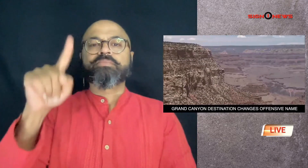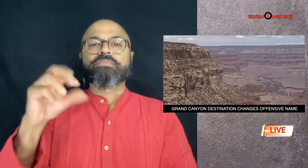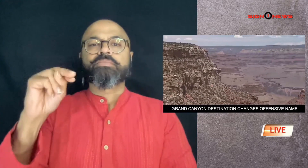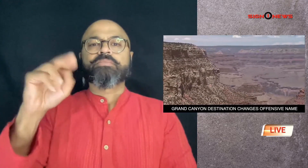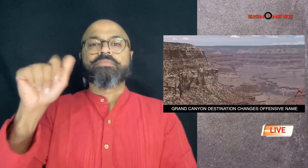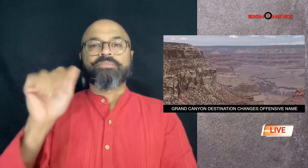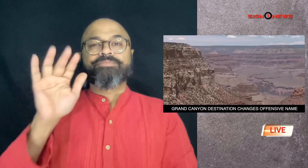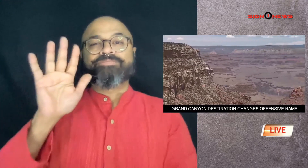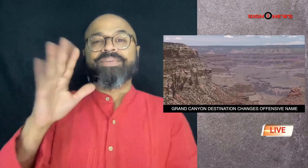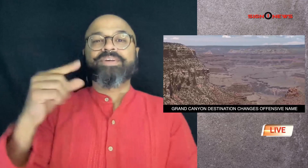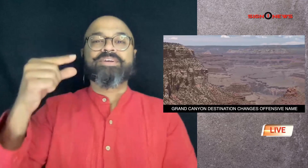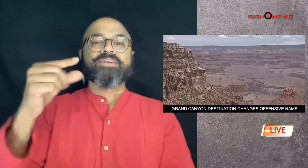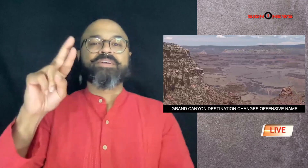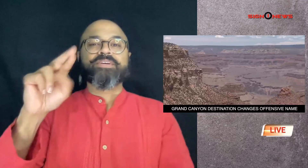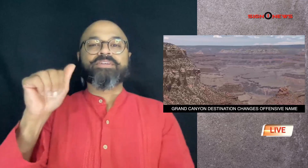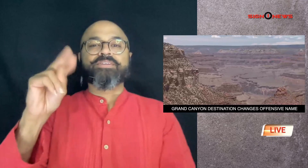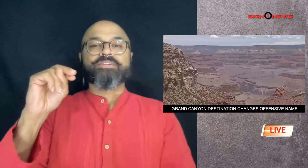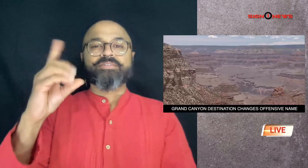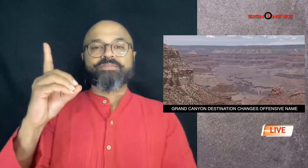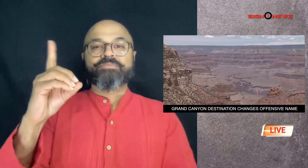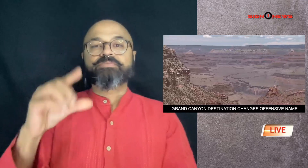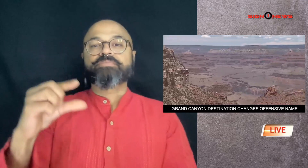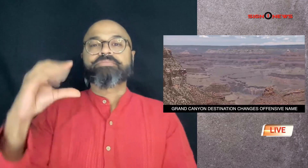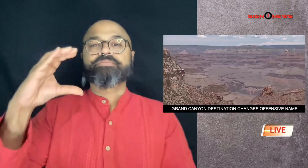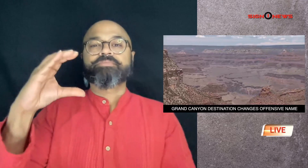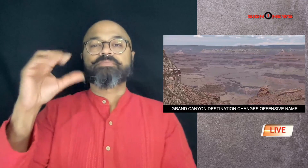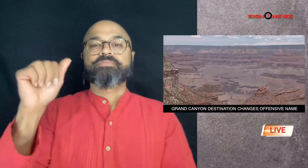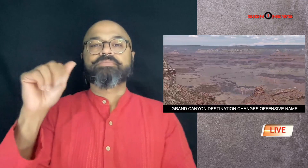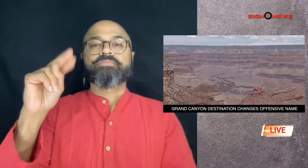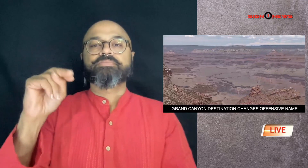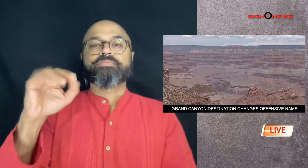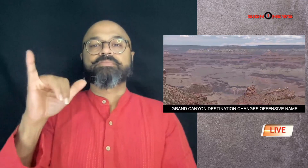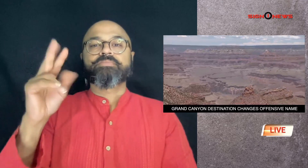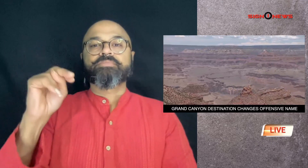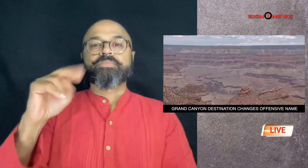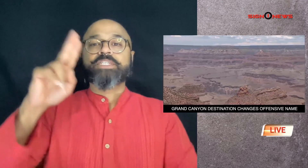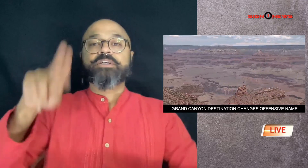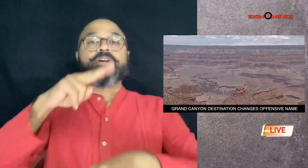a location in Arizona's Grand Canyon national Park